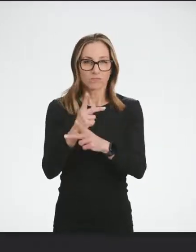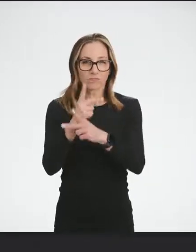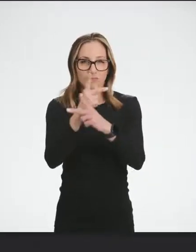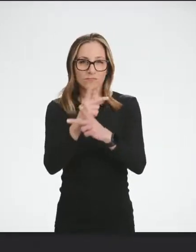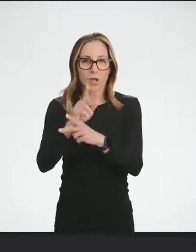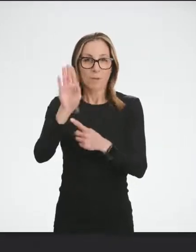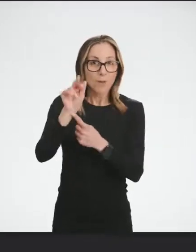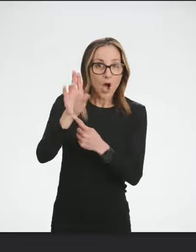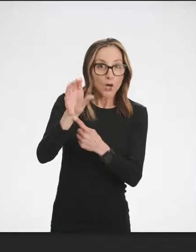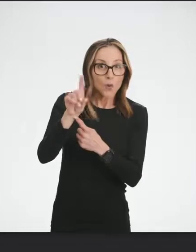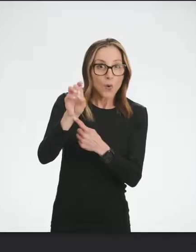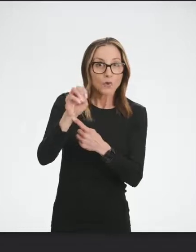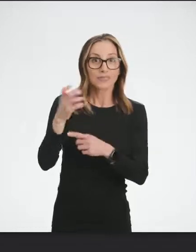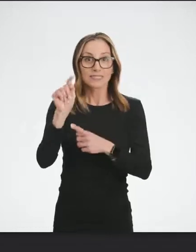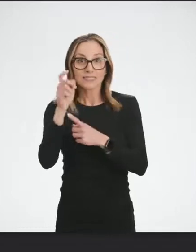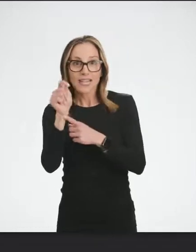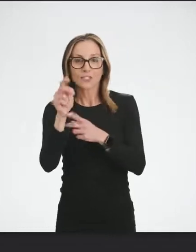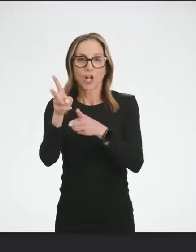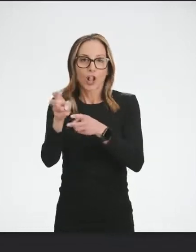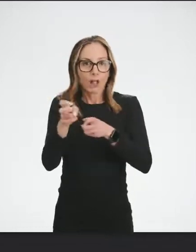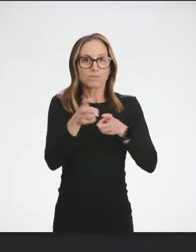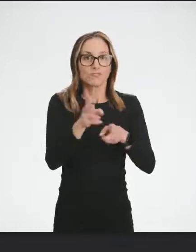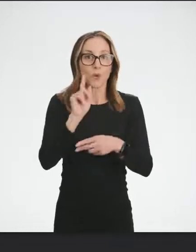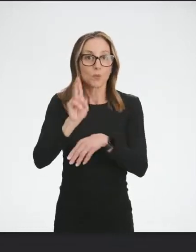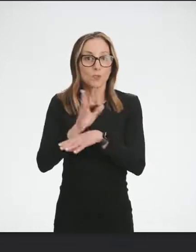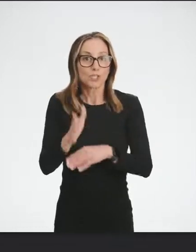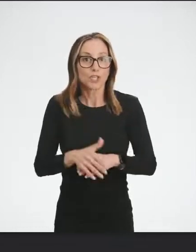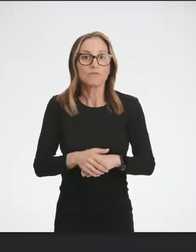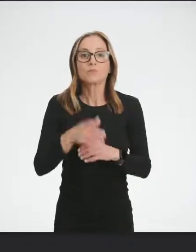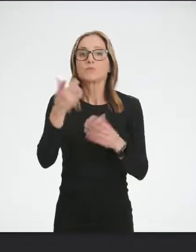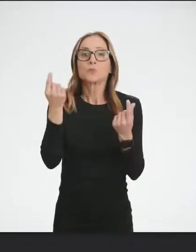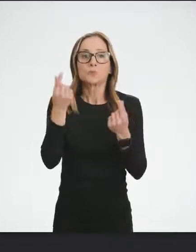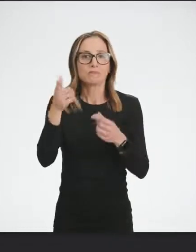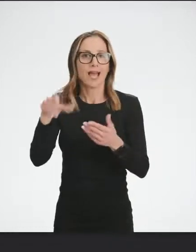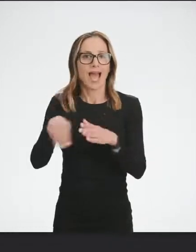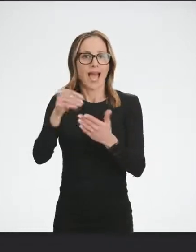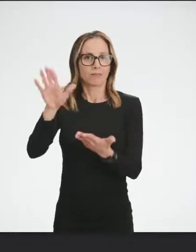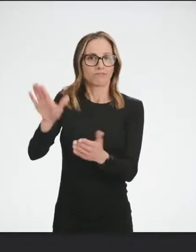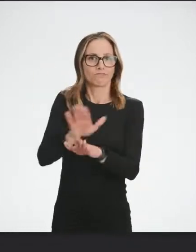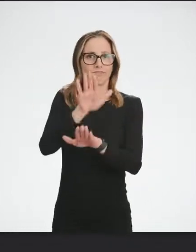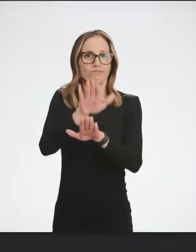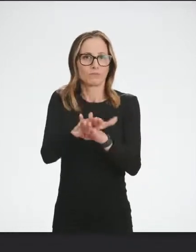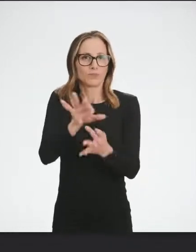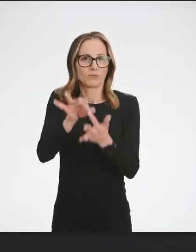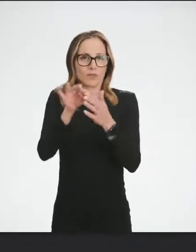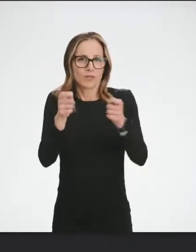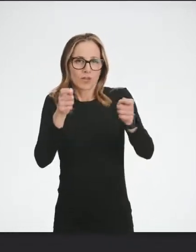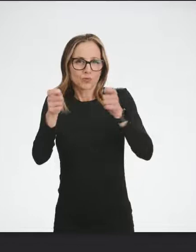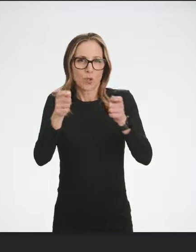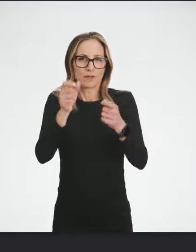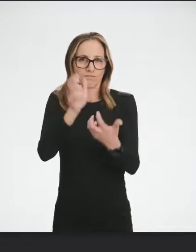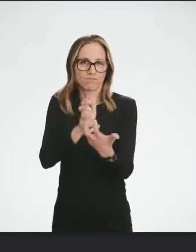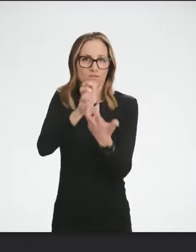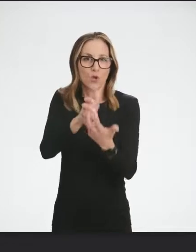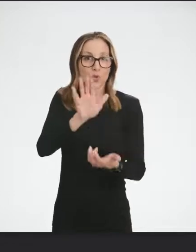All you need to do is add any overlays or custom controls that tailor the live camera experience to the needs of your app.